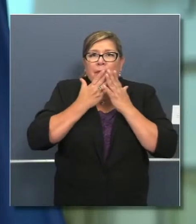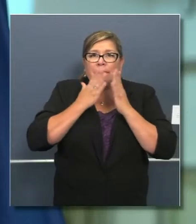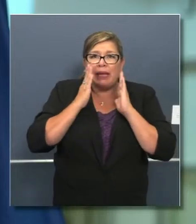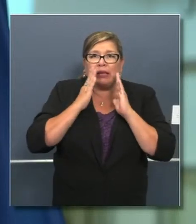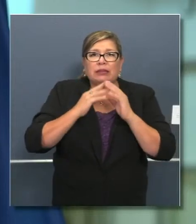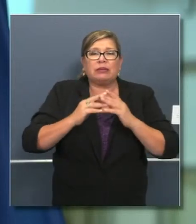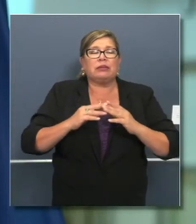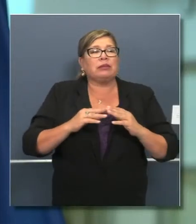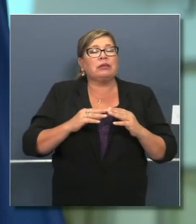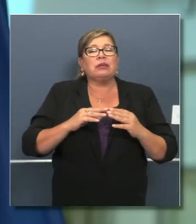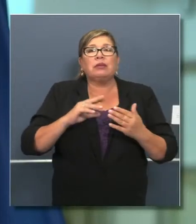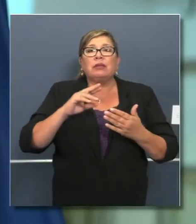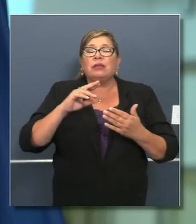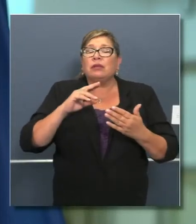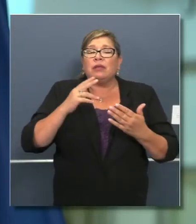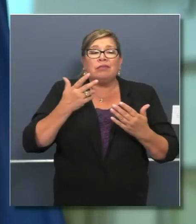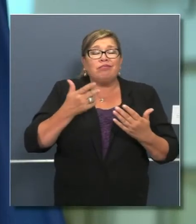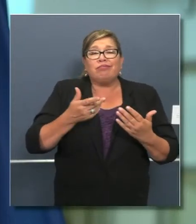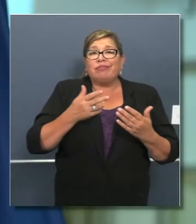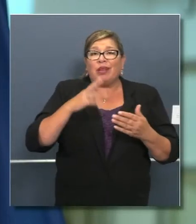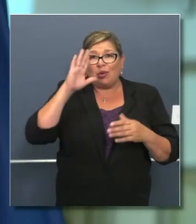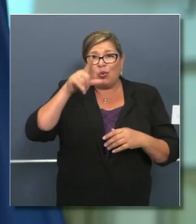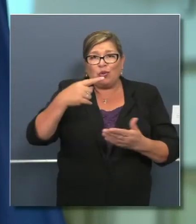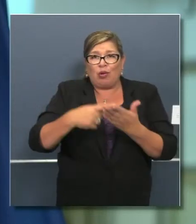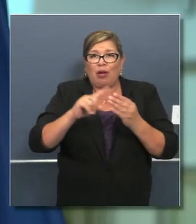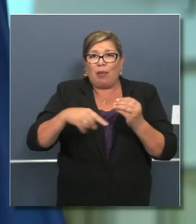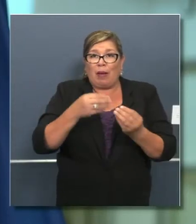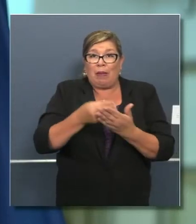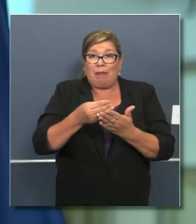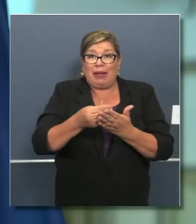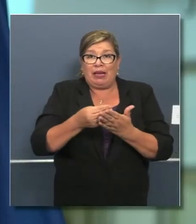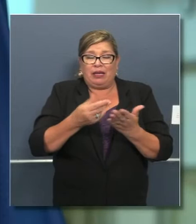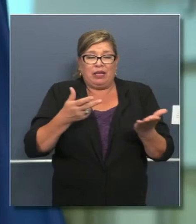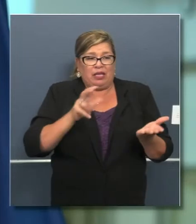any of those authorizations and what can you do what are you prepared to do beyond monitoring